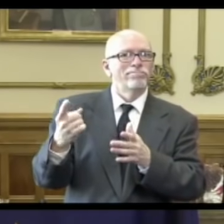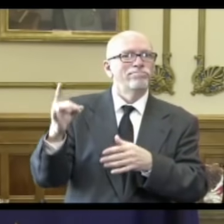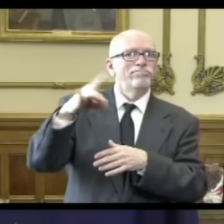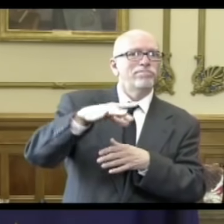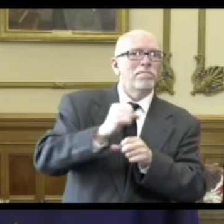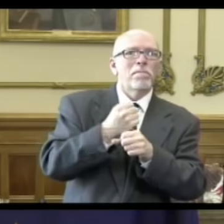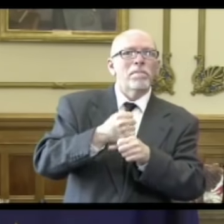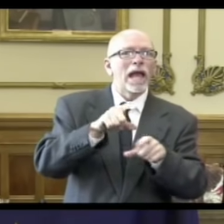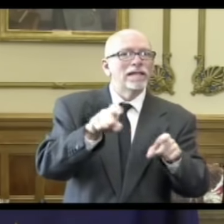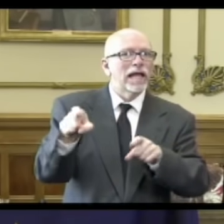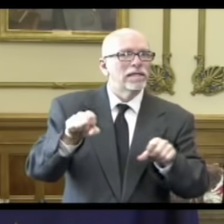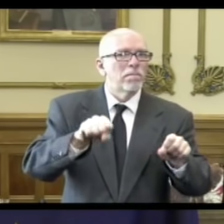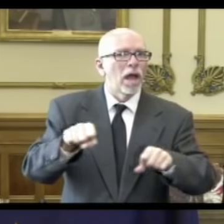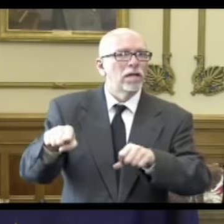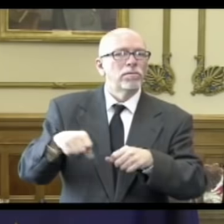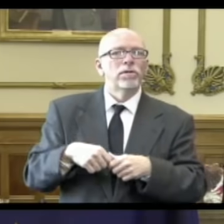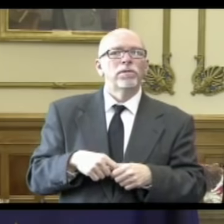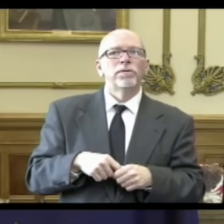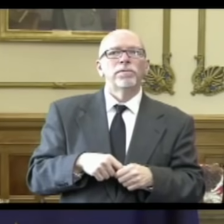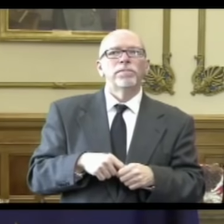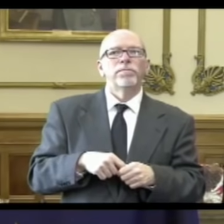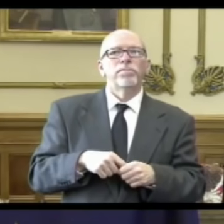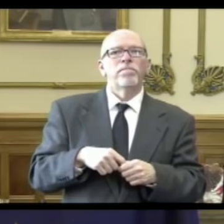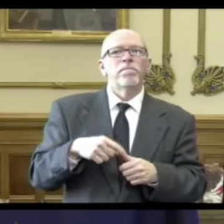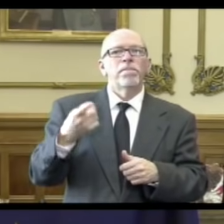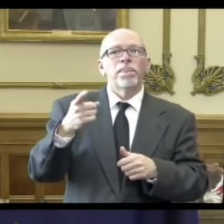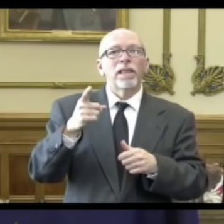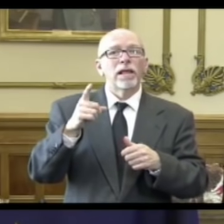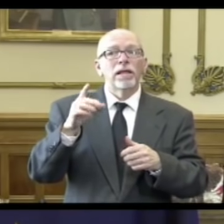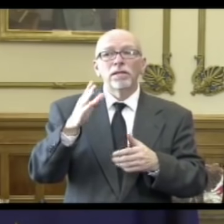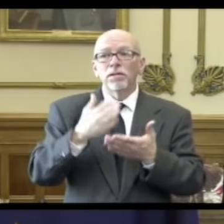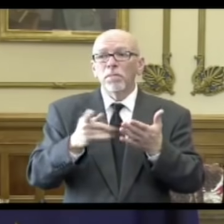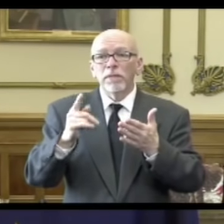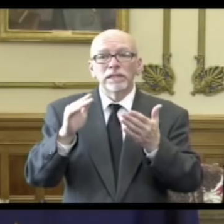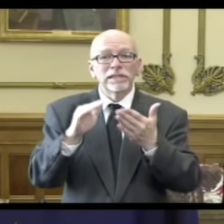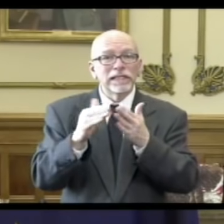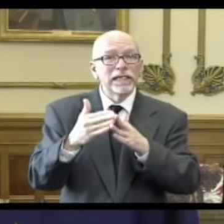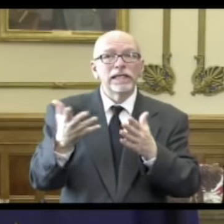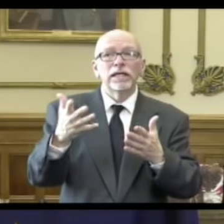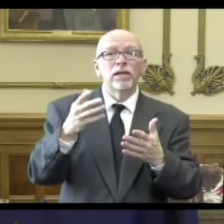THINK I'M SO MANY OTHER PEOPLE WHO YOU HEAR FROM THEM OFF AND